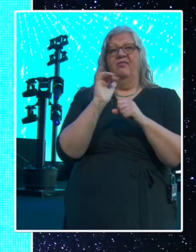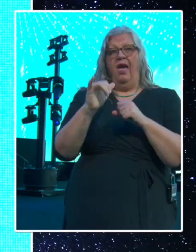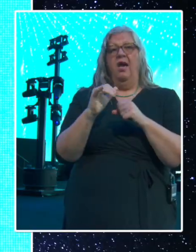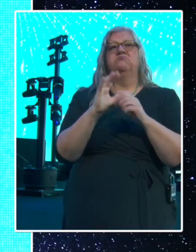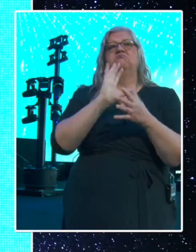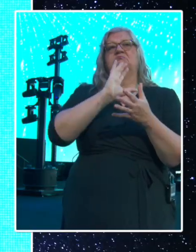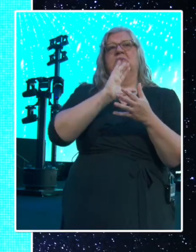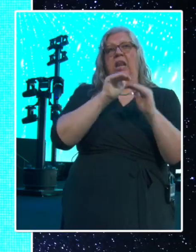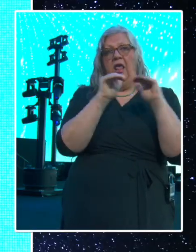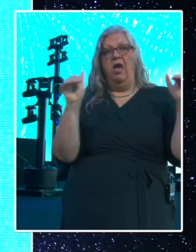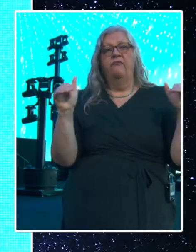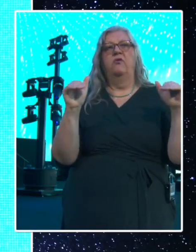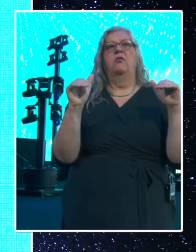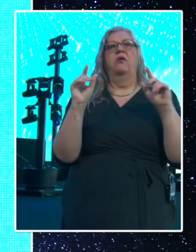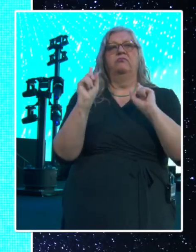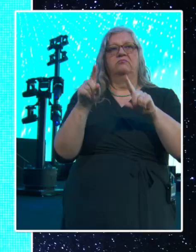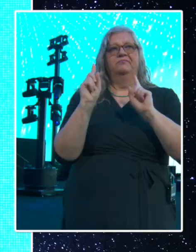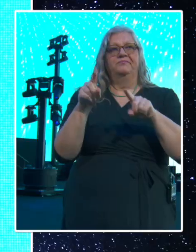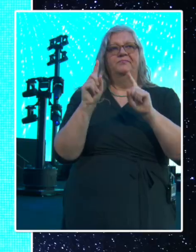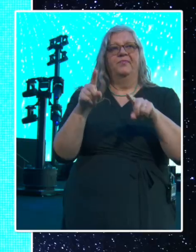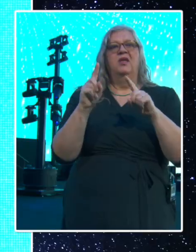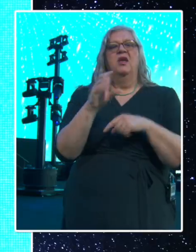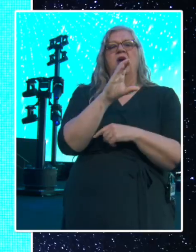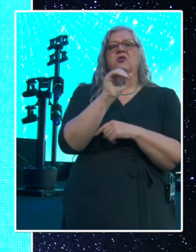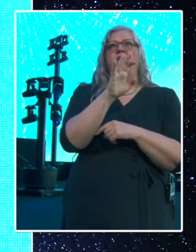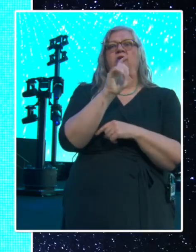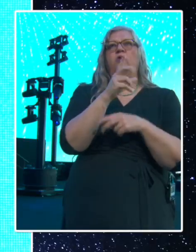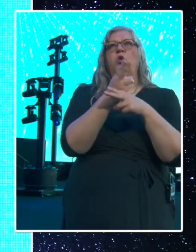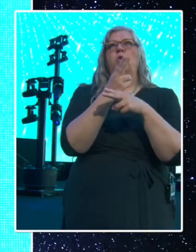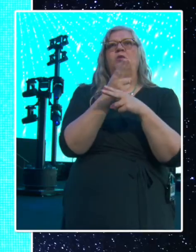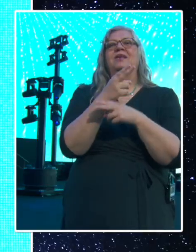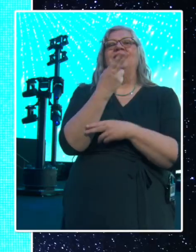Here is how Carnival Cruise Line uses HPE Aruba Networking